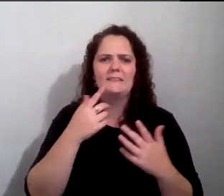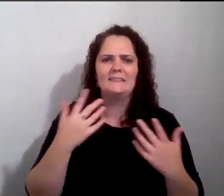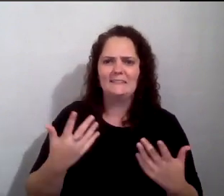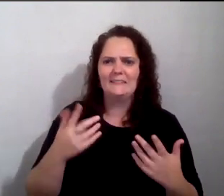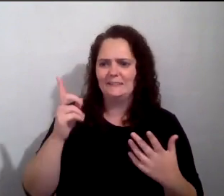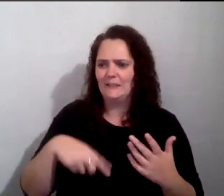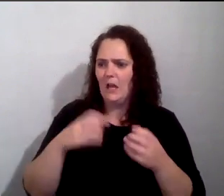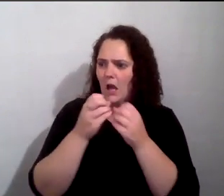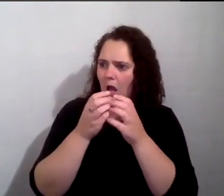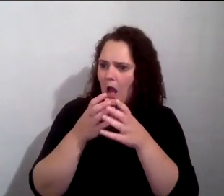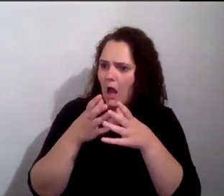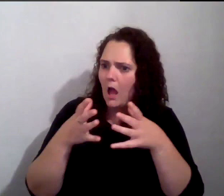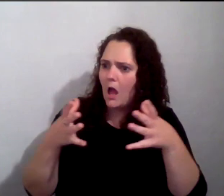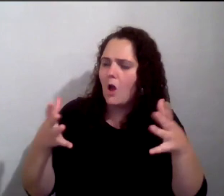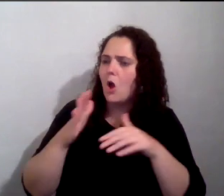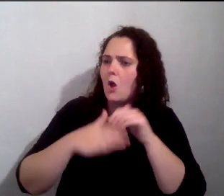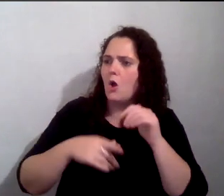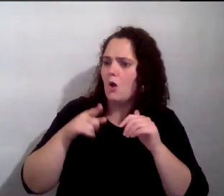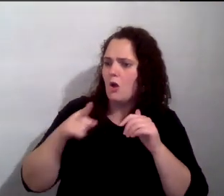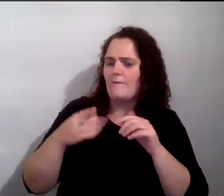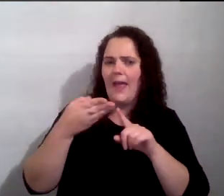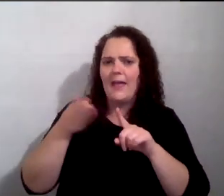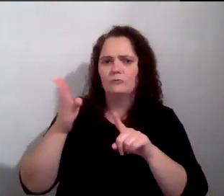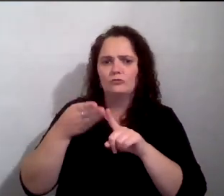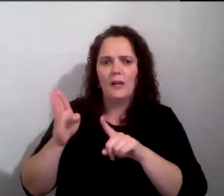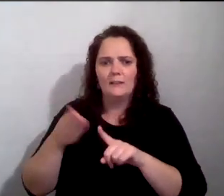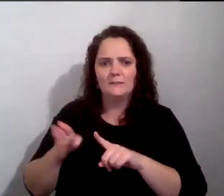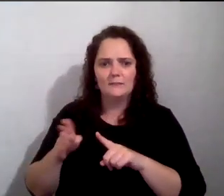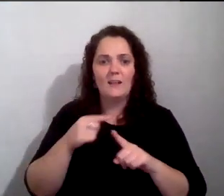image. Now the name Antipodeans is an interesting one, very strategic and kind